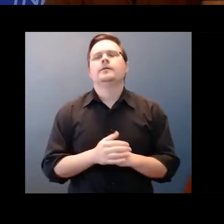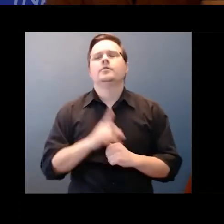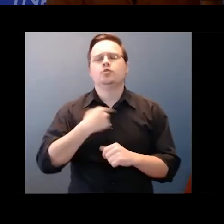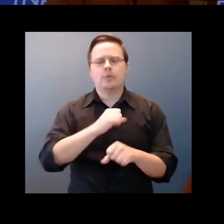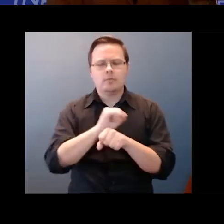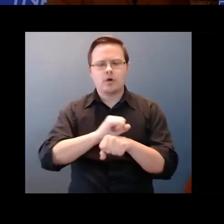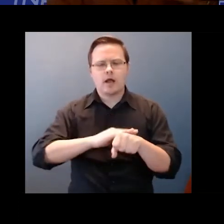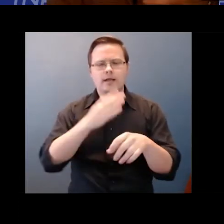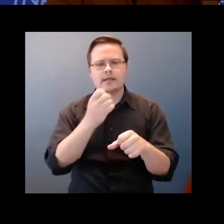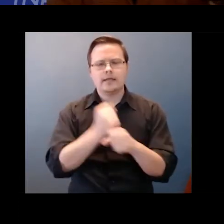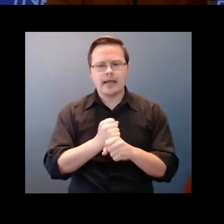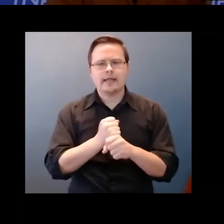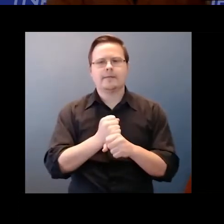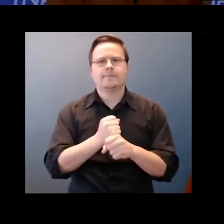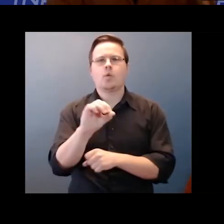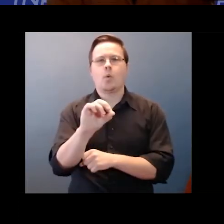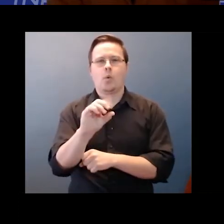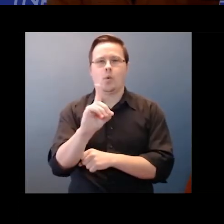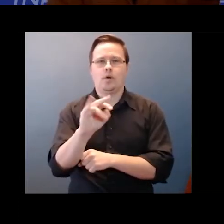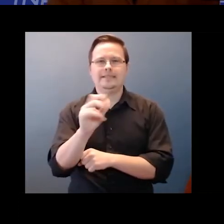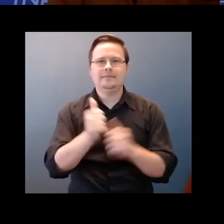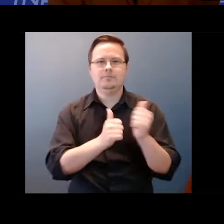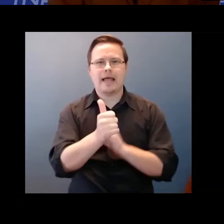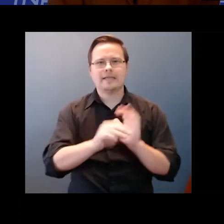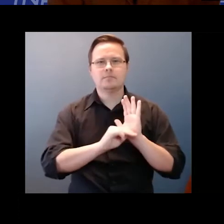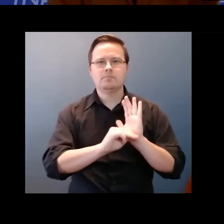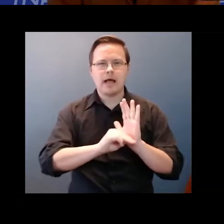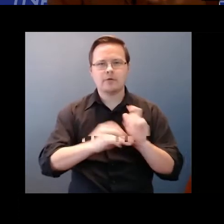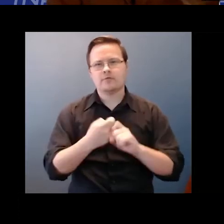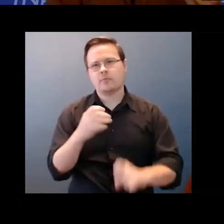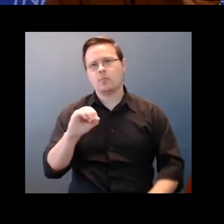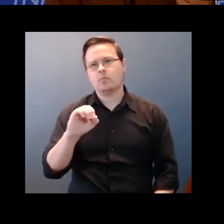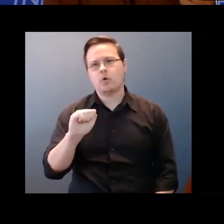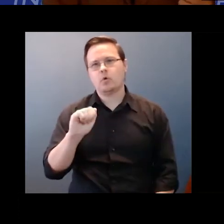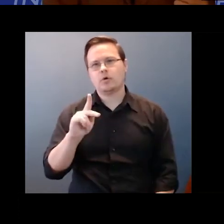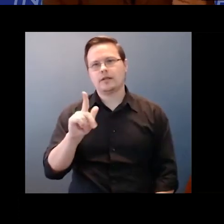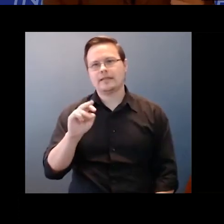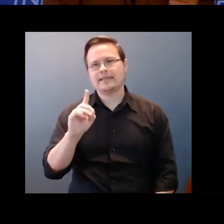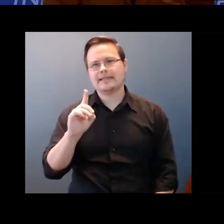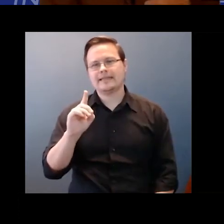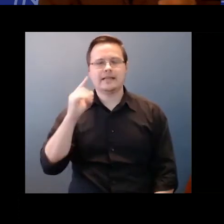passes modeled primarily of Oakland, california has ordinance that said